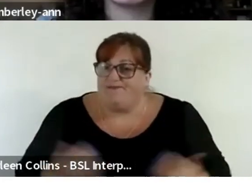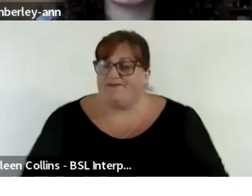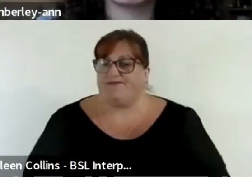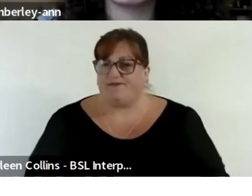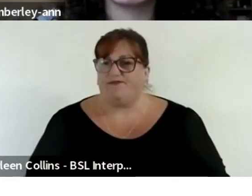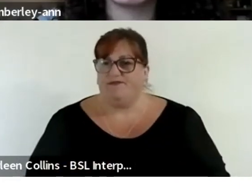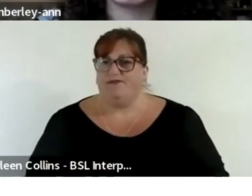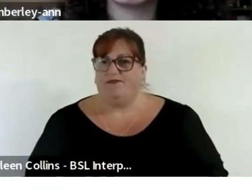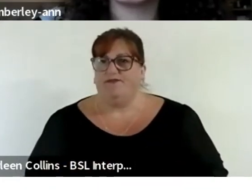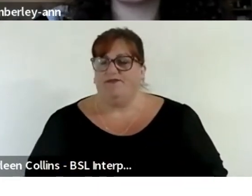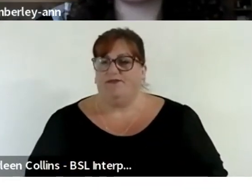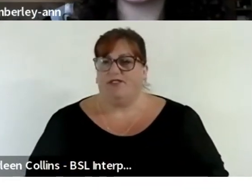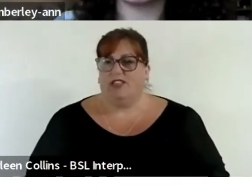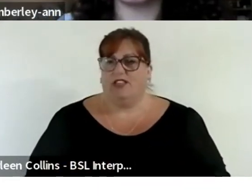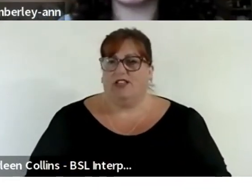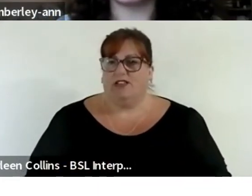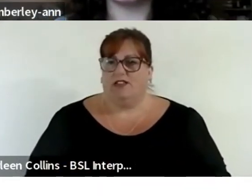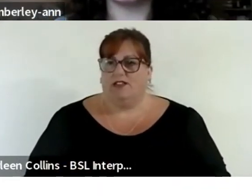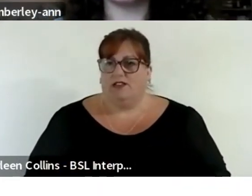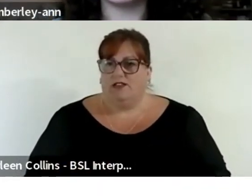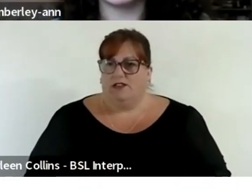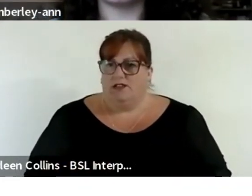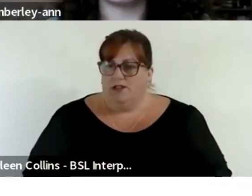Thank you for sharing.